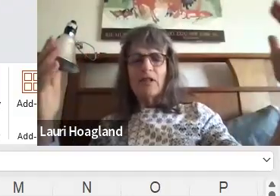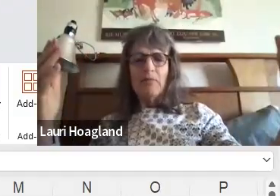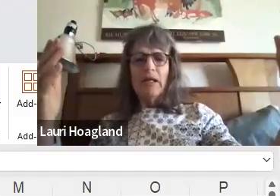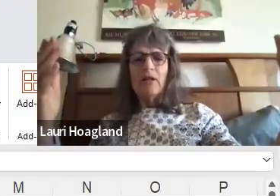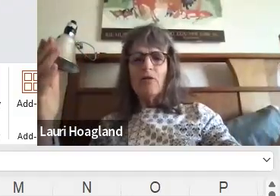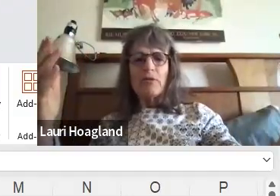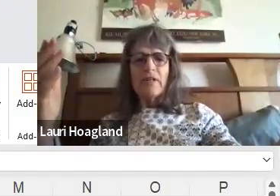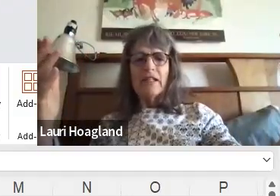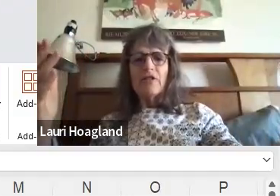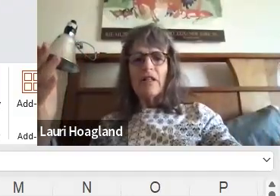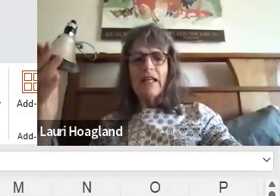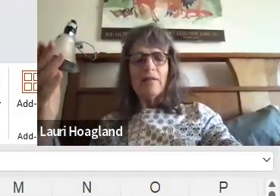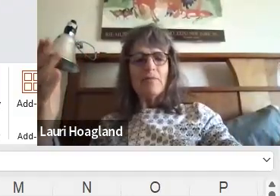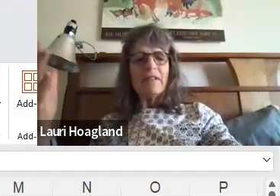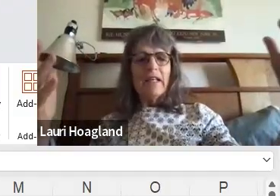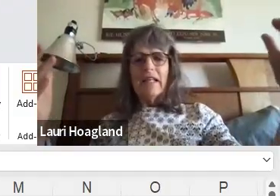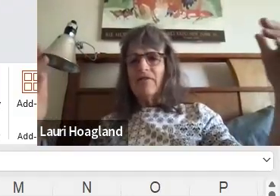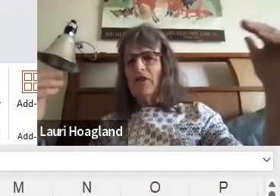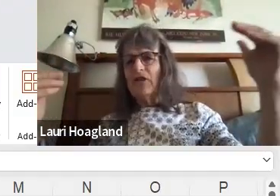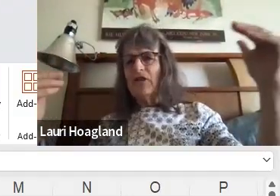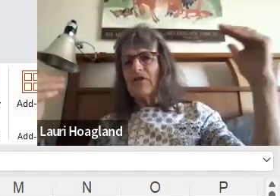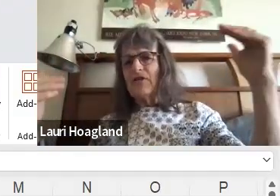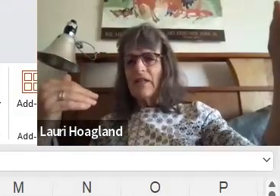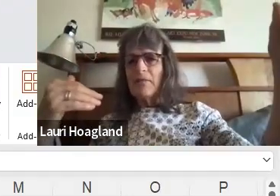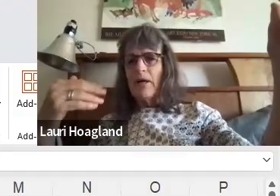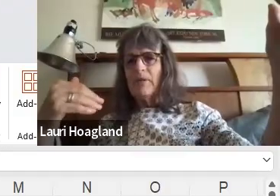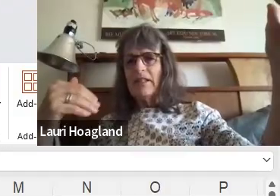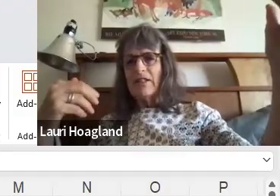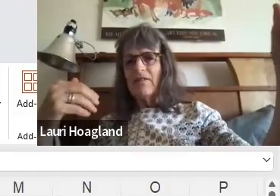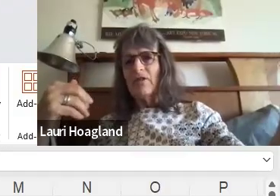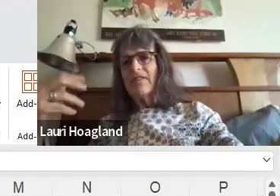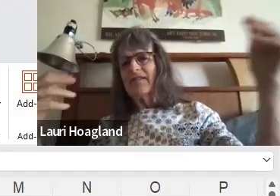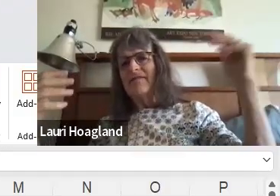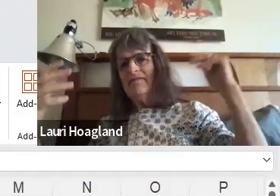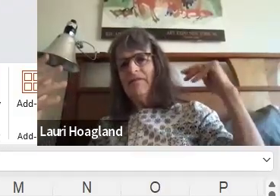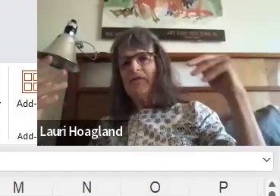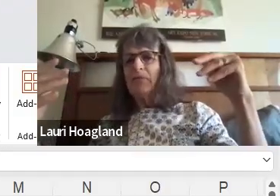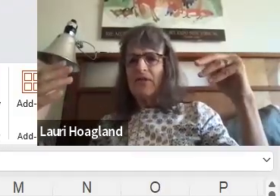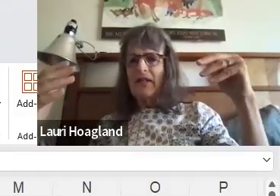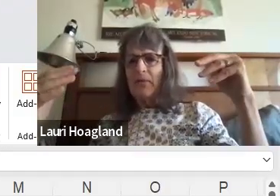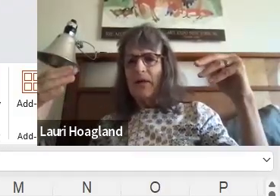there's going to be a lower percentage of claims if there's 10% of the population versus 50% of